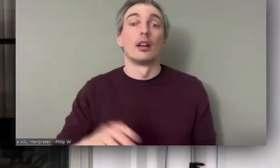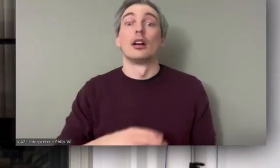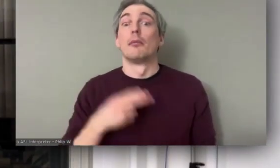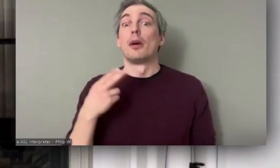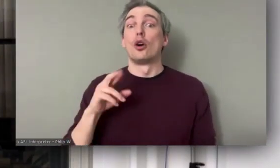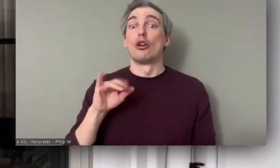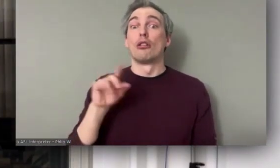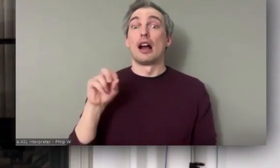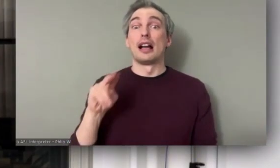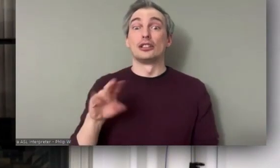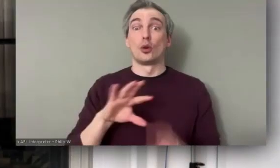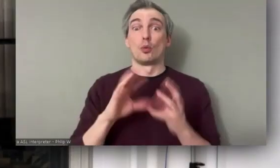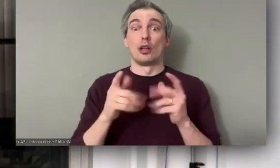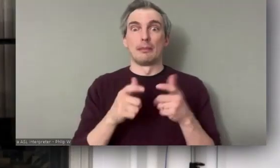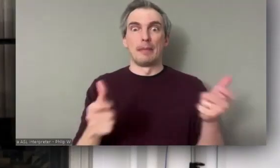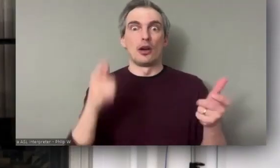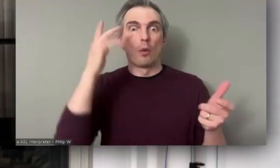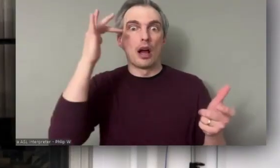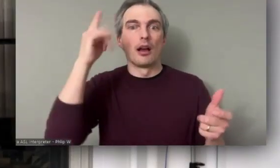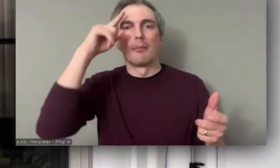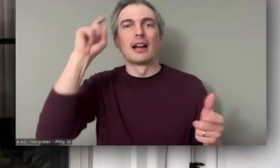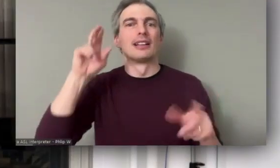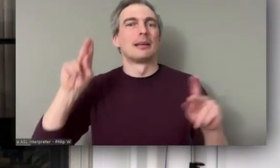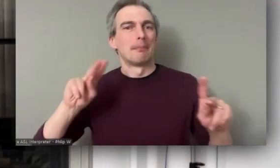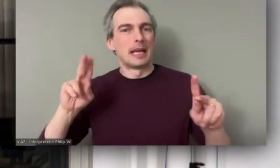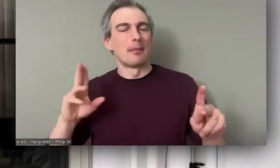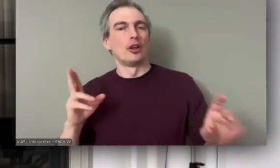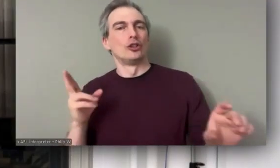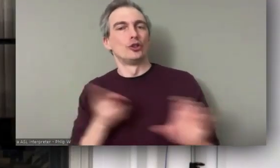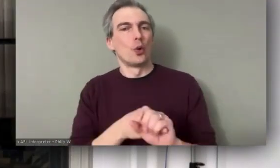It's competing also with Roblox, which is quite popular.